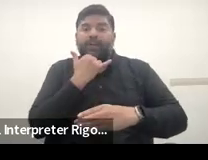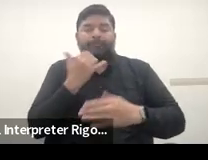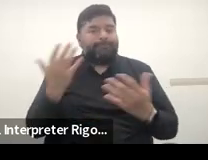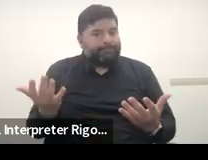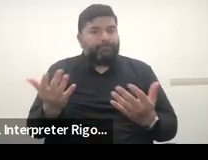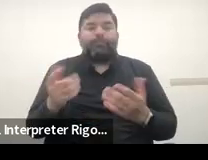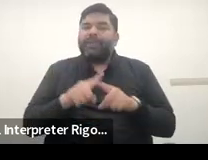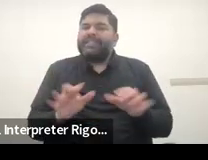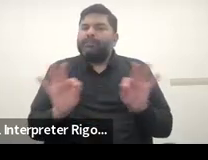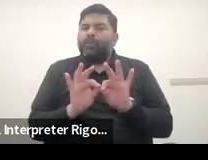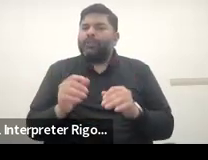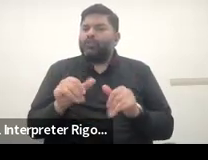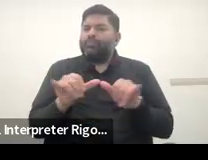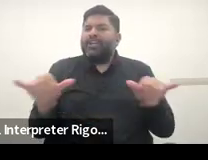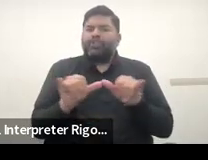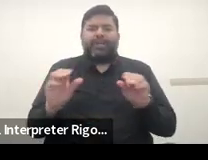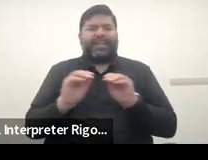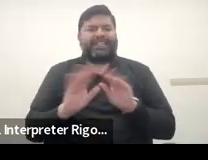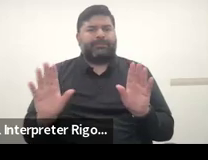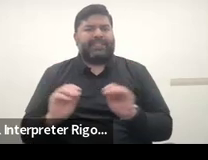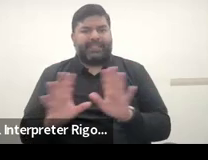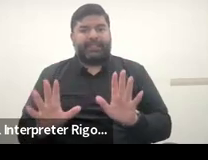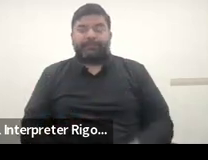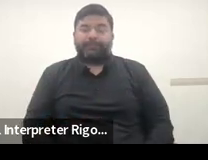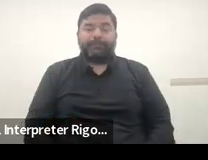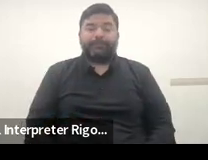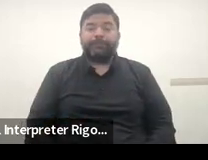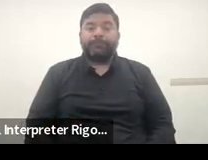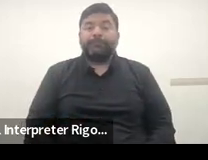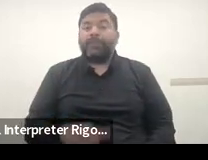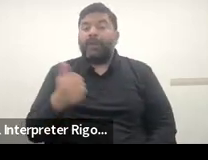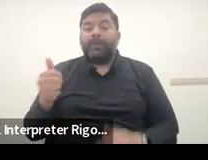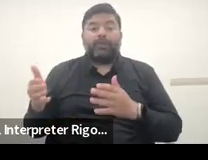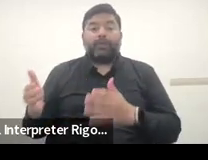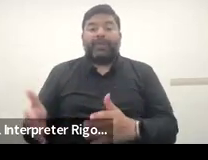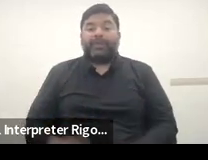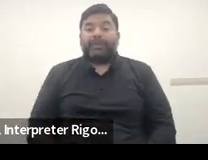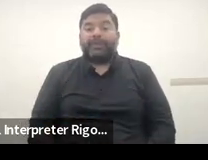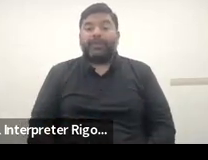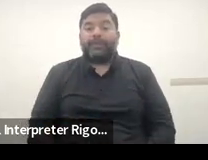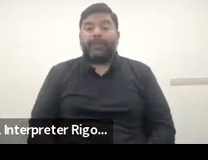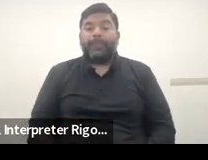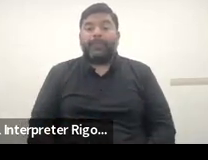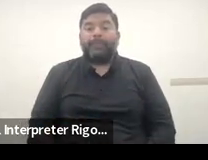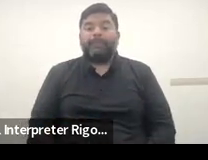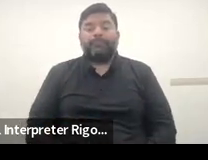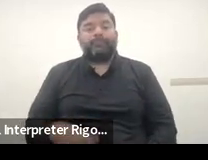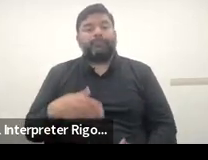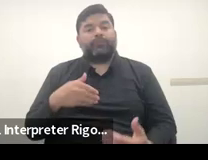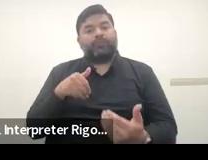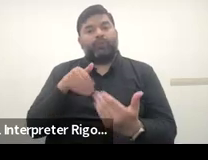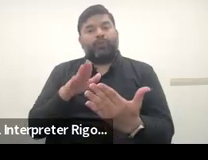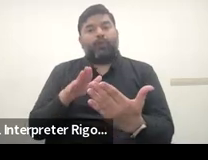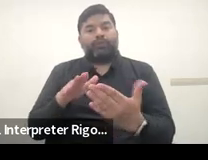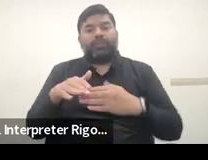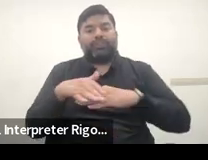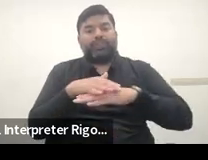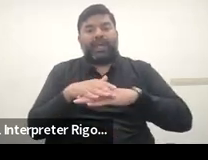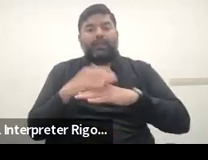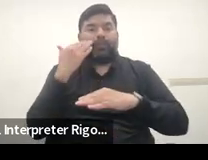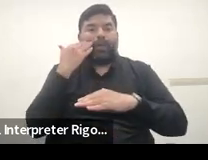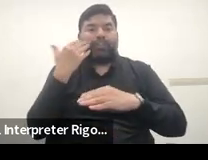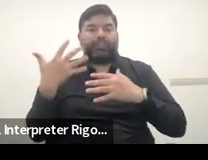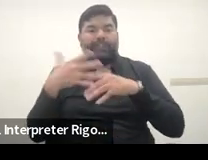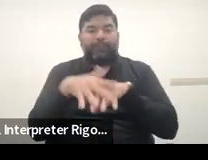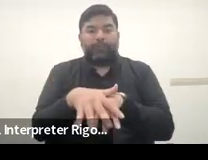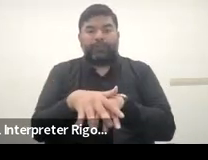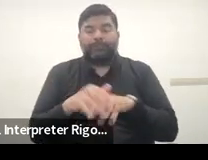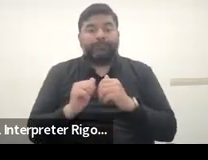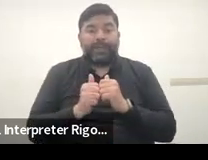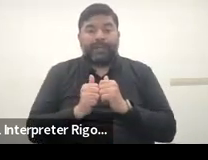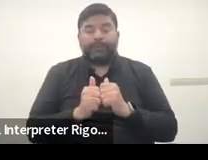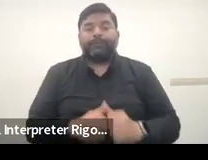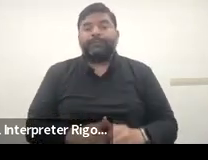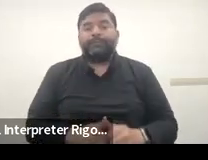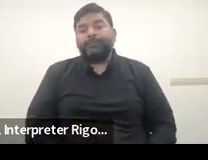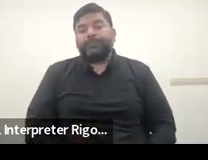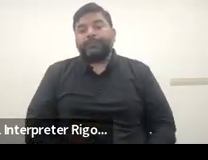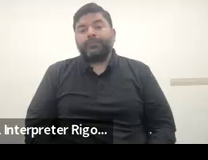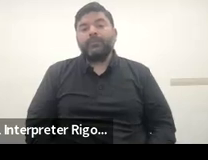explicitly. Another way of approaching shallow knowledge infusion is to think about phonemes as